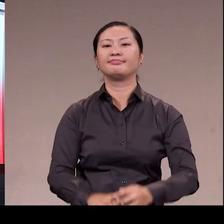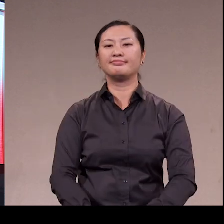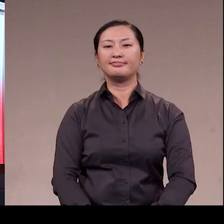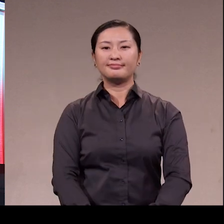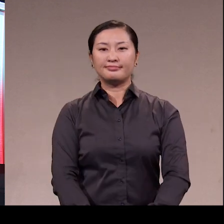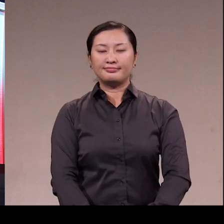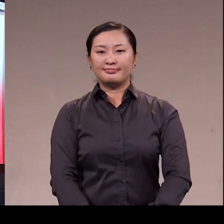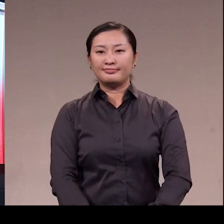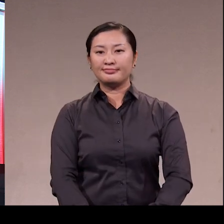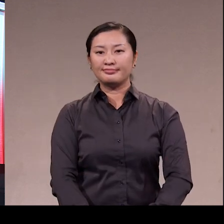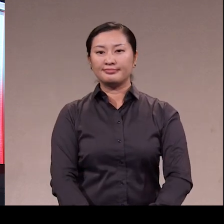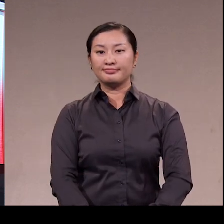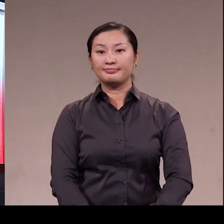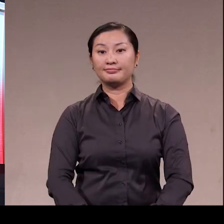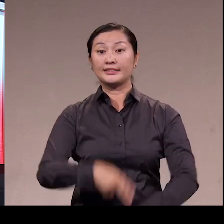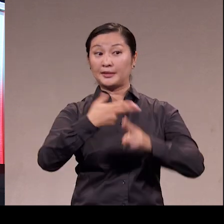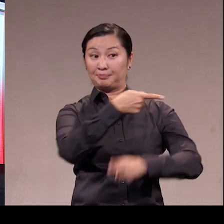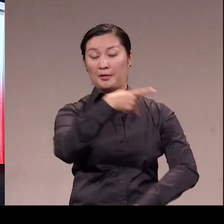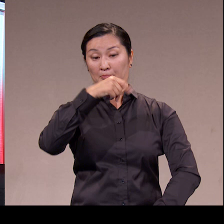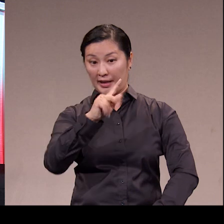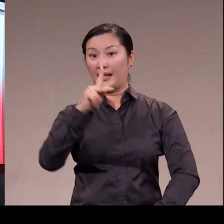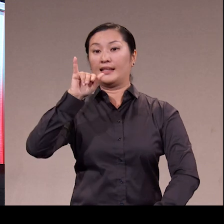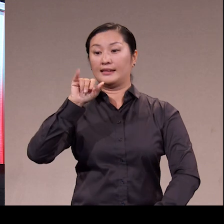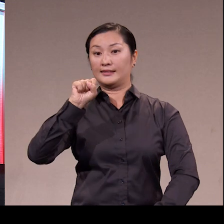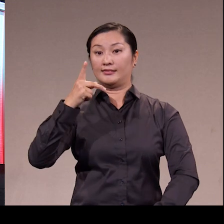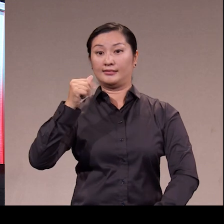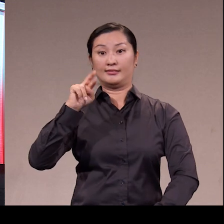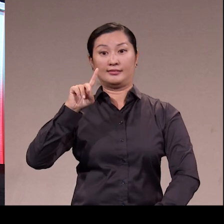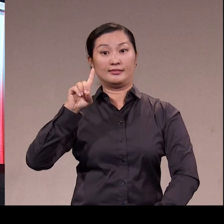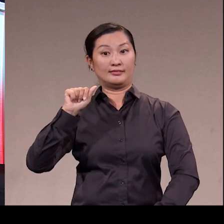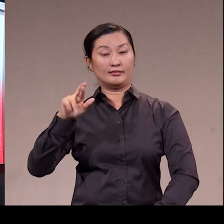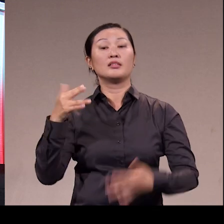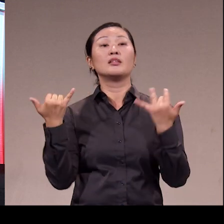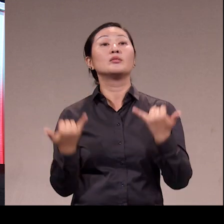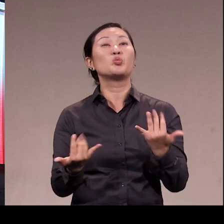Pak Iskandar is now actively passing on his skills to the next generation